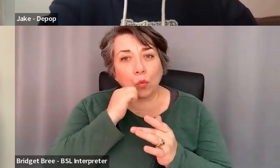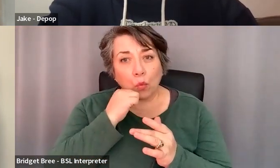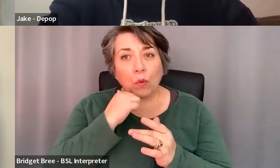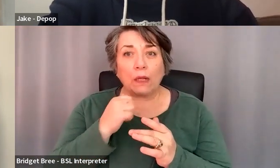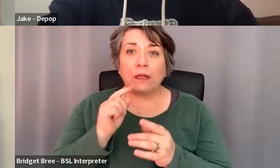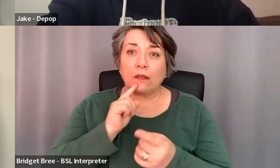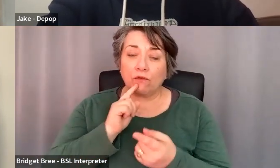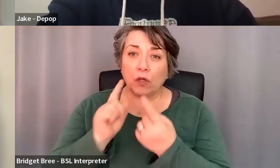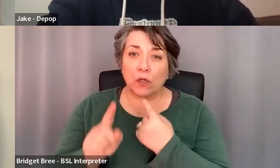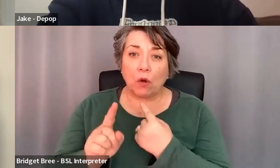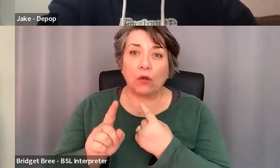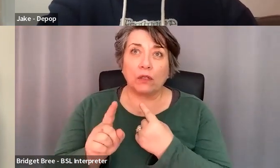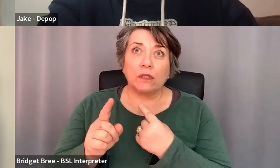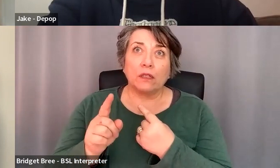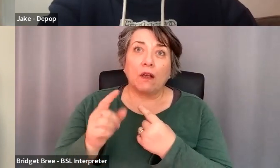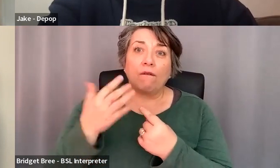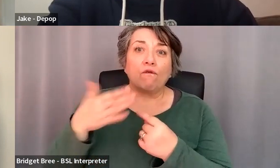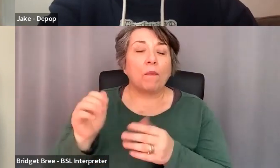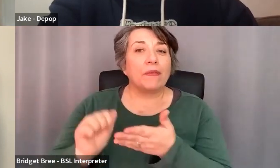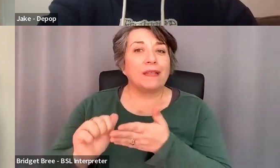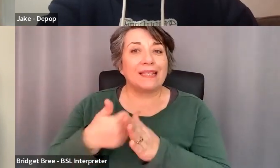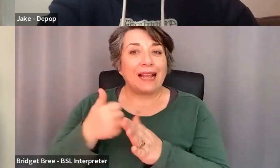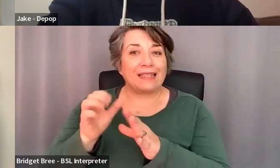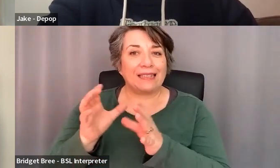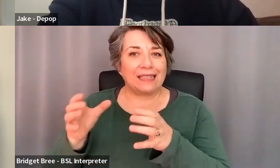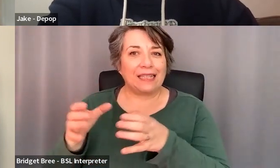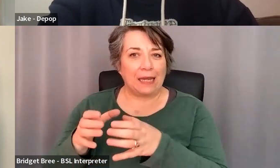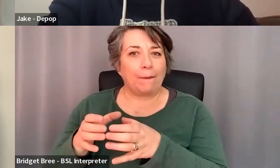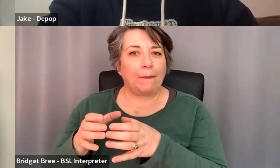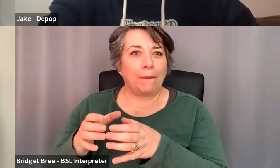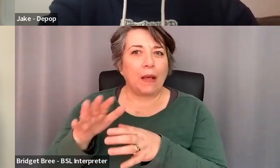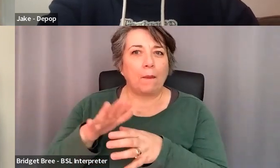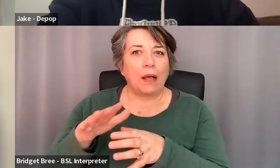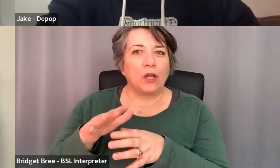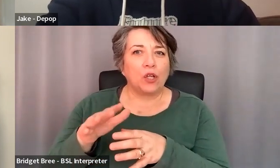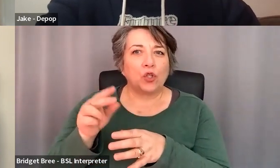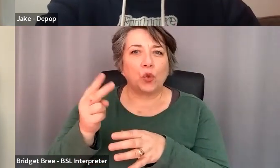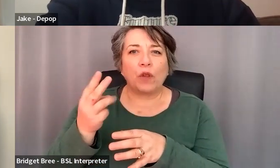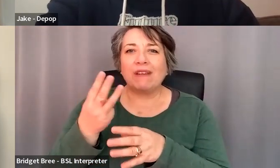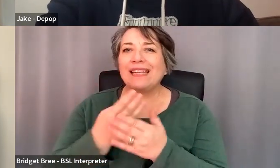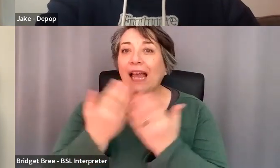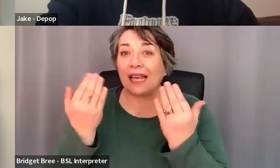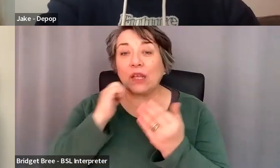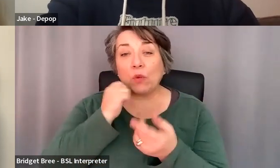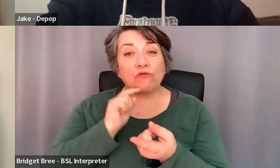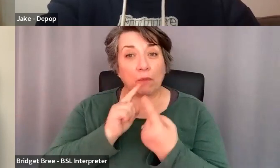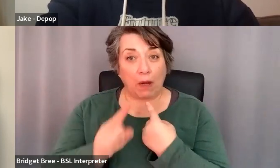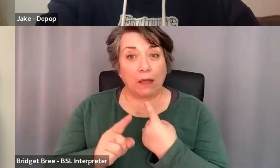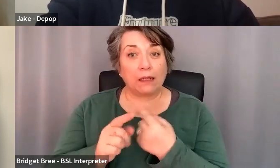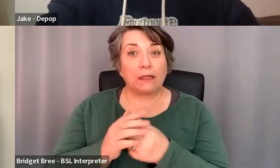talent team on whether you're successful to me forwards or not. Once you apply you should hear from a member of the talent team on whether you are successful moving forwards. Within around 2-3 days. If we look to move you forwards, you have a 30 minute interview from someone from talent.